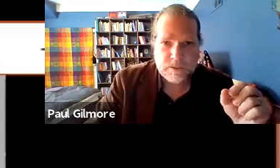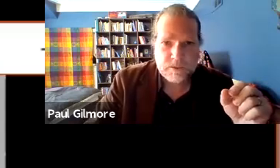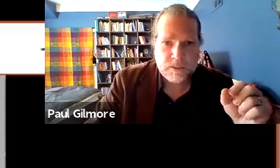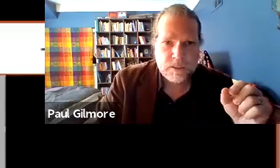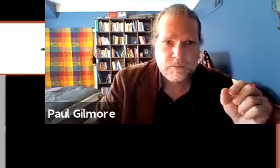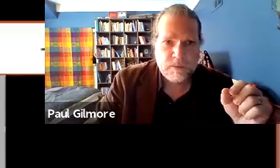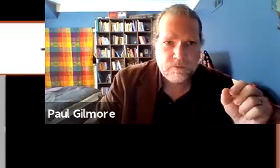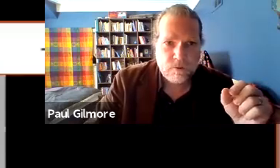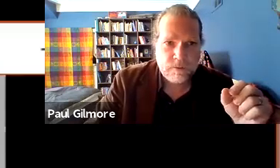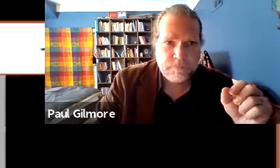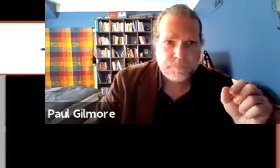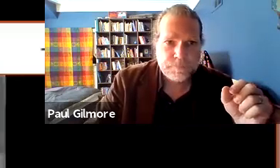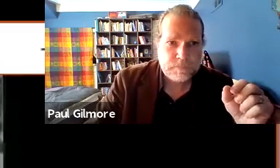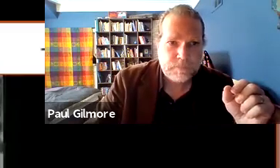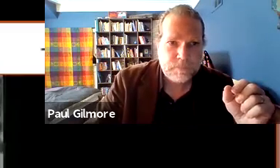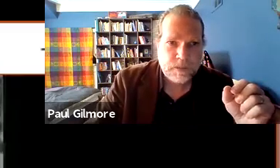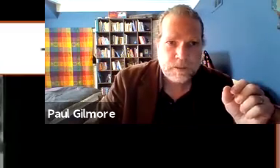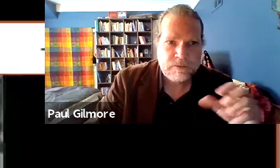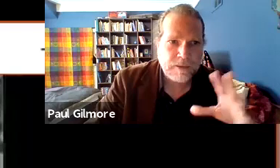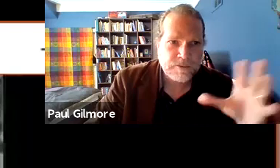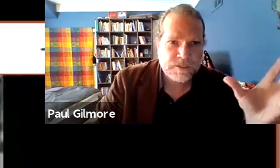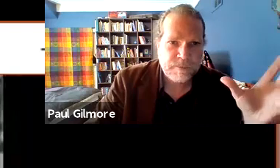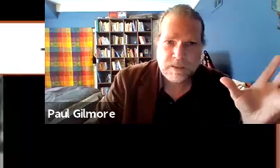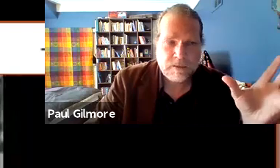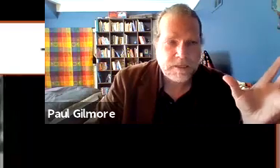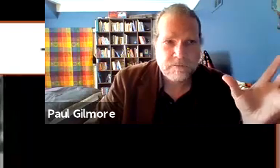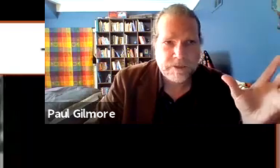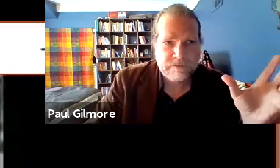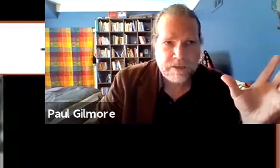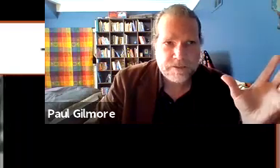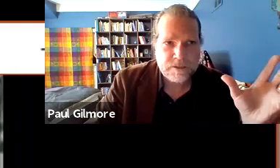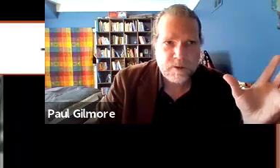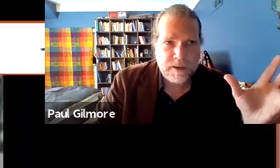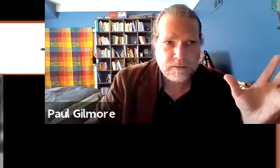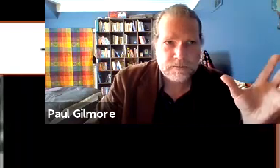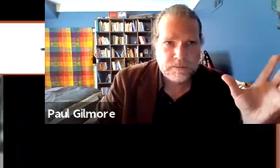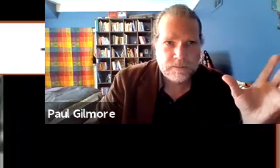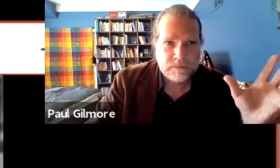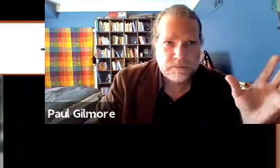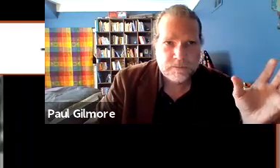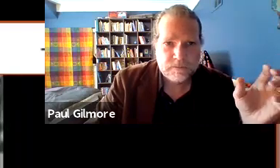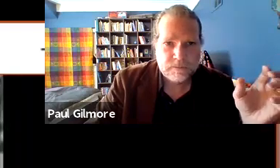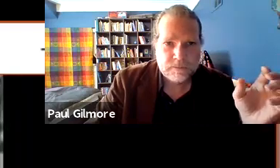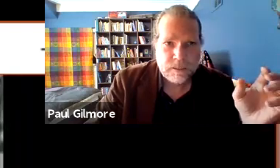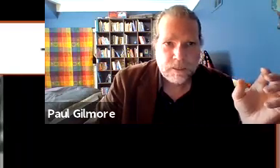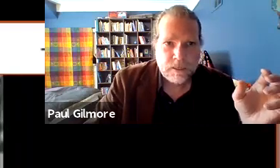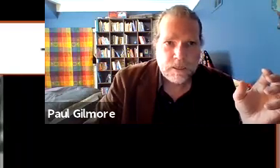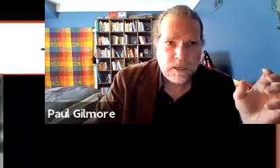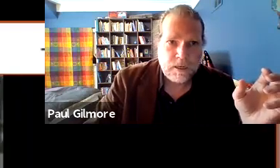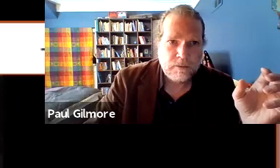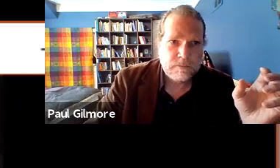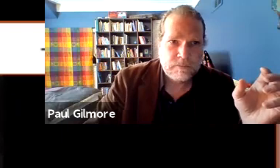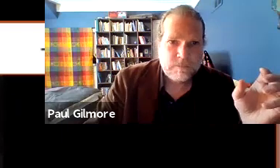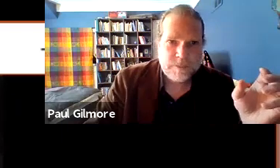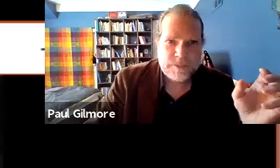pictures before. 1000s of they're not covering their faces. They're proud. Here's